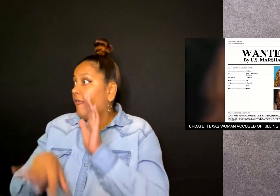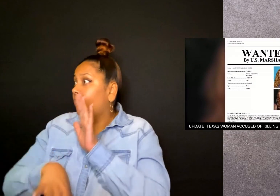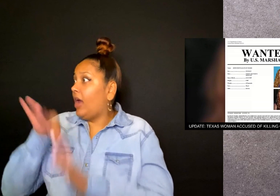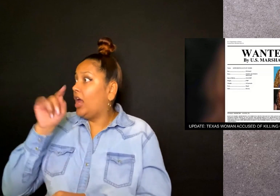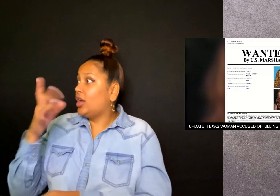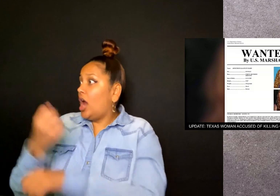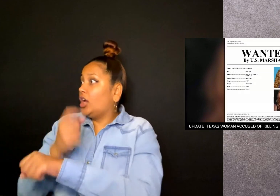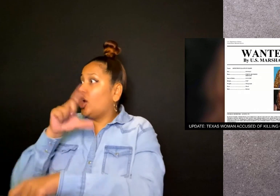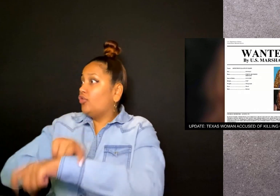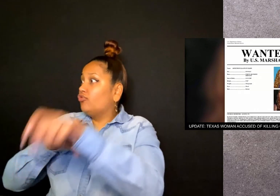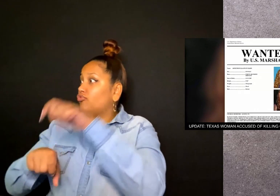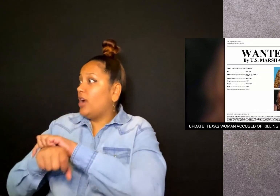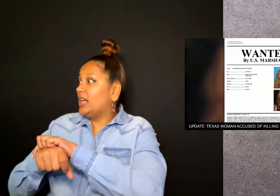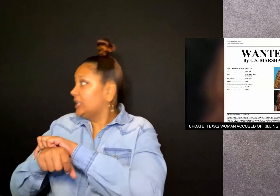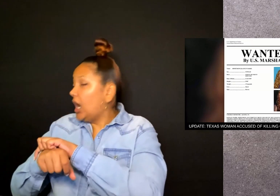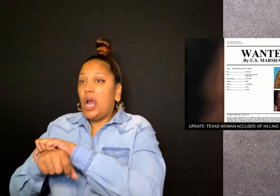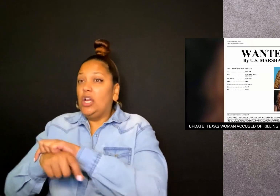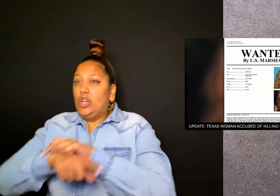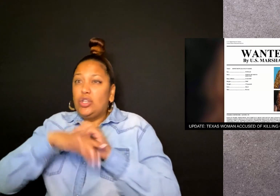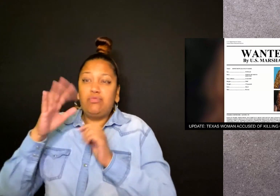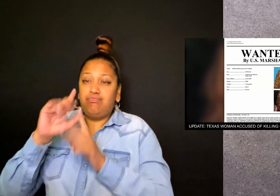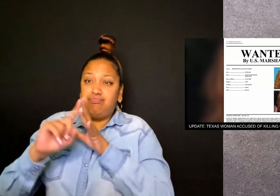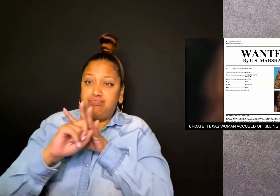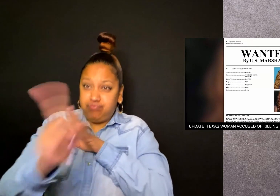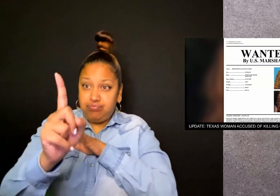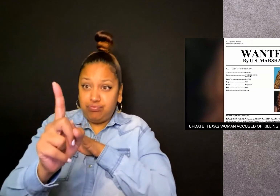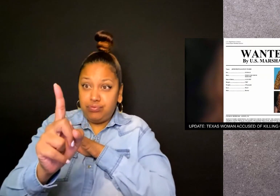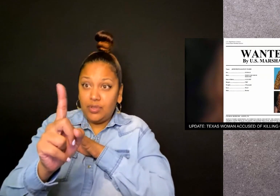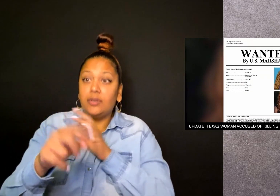Armstrong went on the run after an arrest warrant was issued